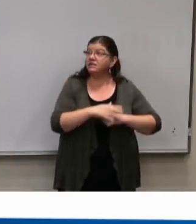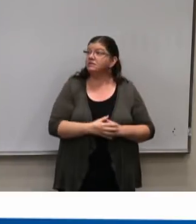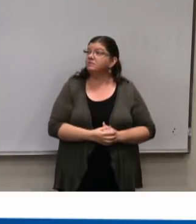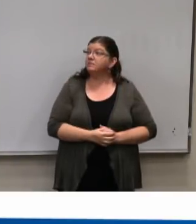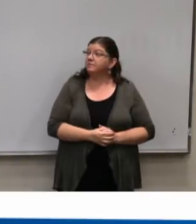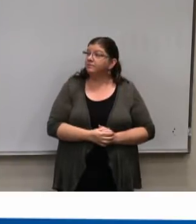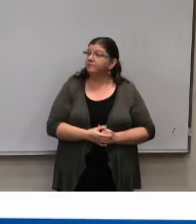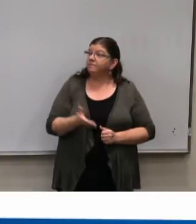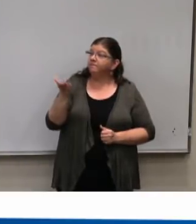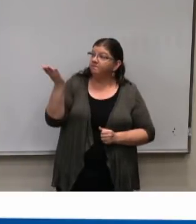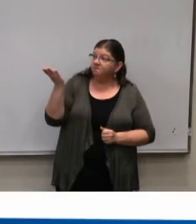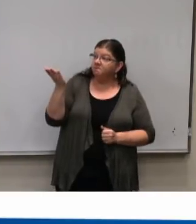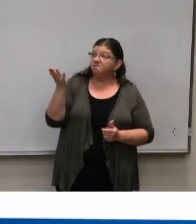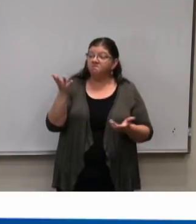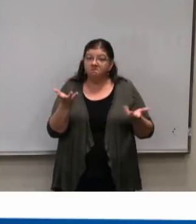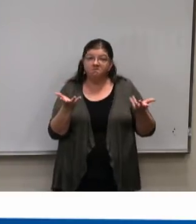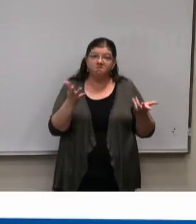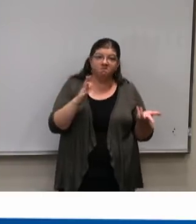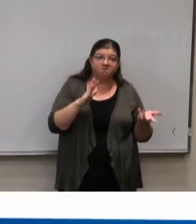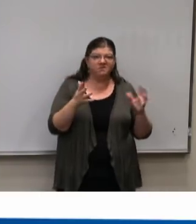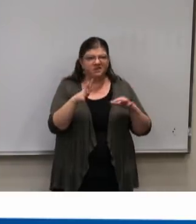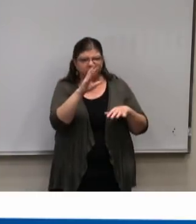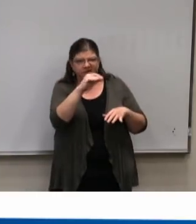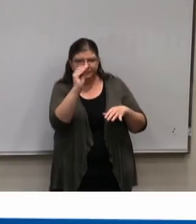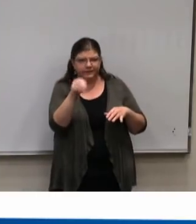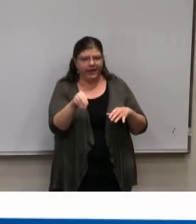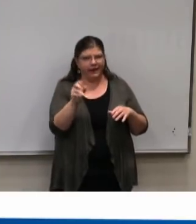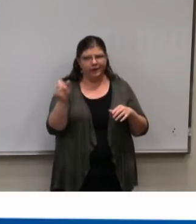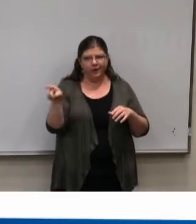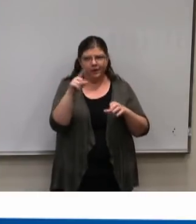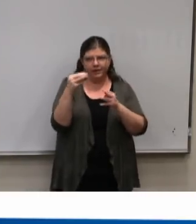So now it's kind of 50 percent. I know I'm gonna get emails from the math department,